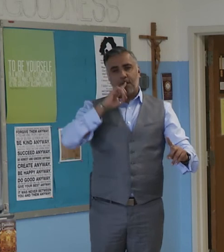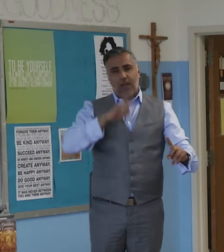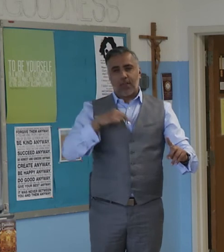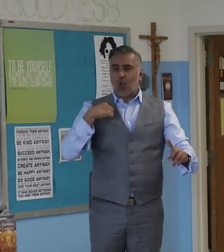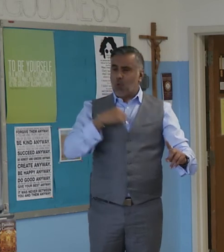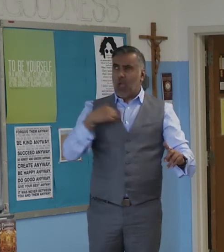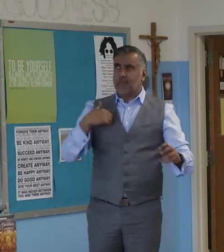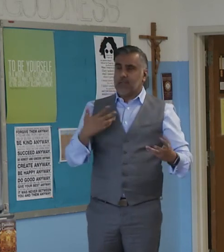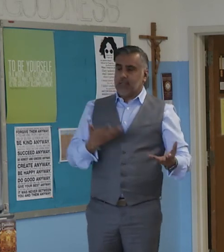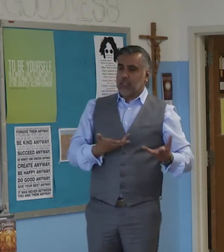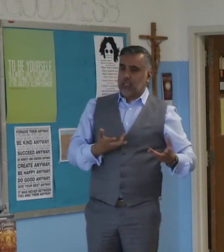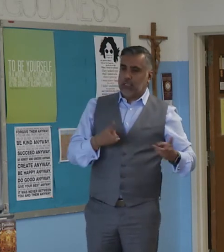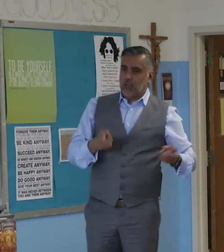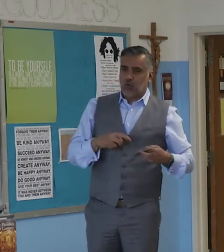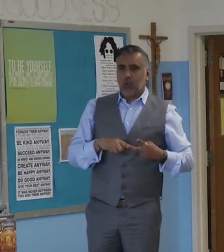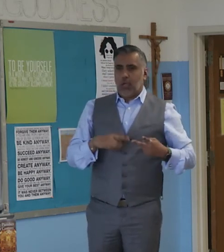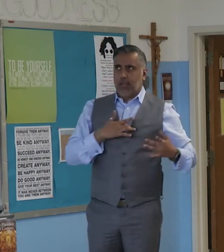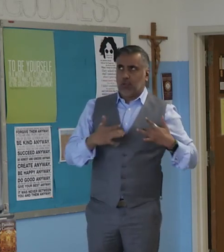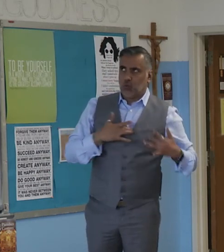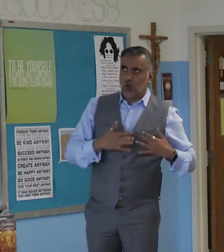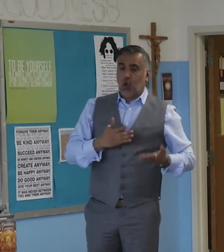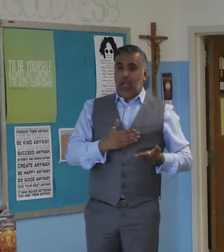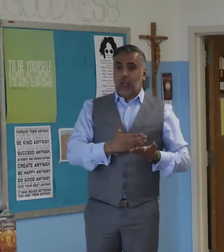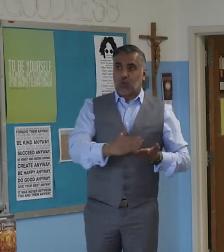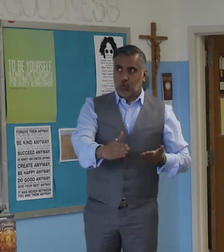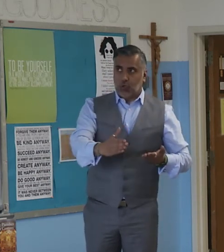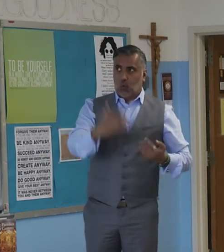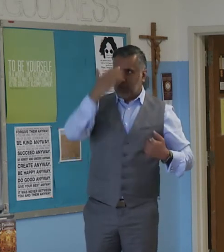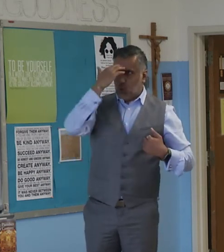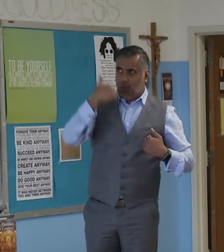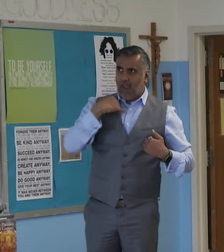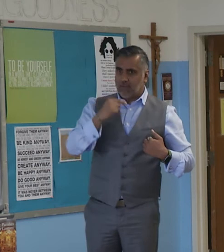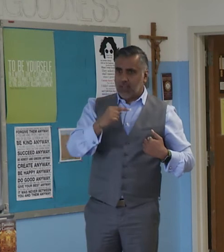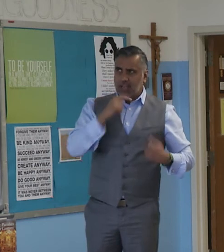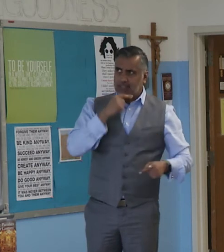an issue, a concern, a exclusion in our community; it's not right and appropriate,"